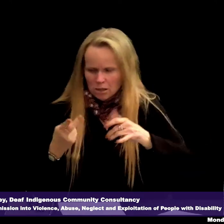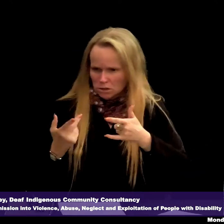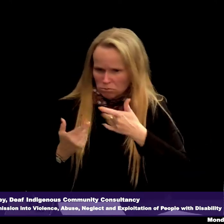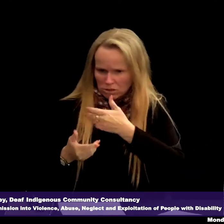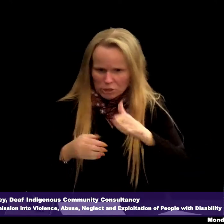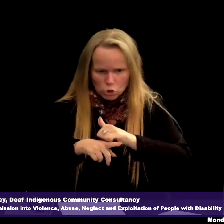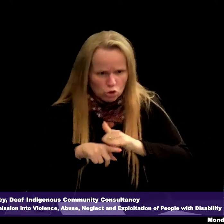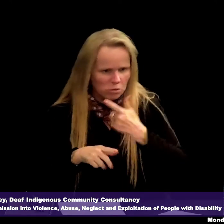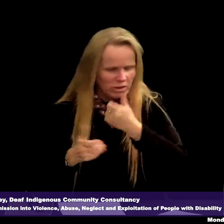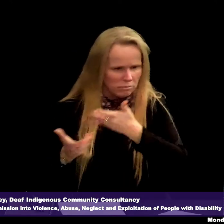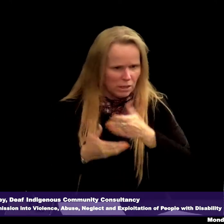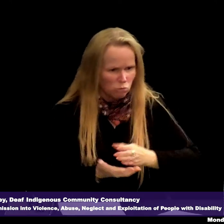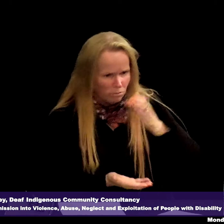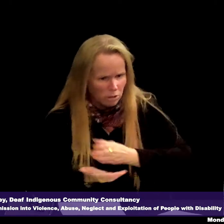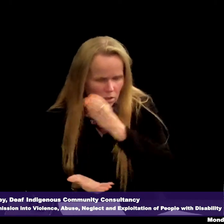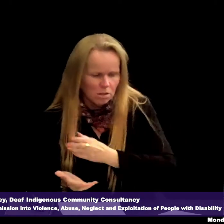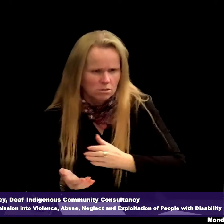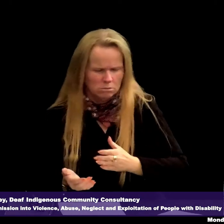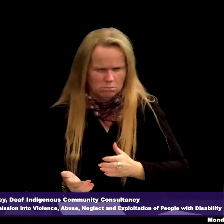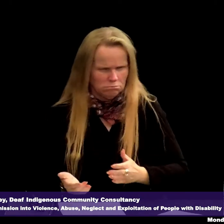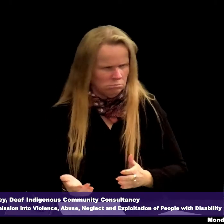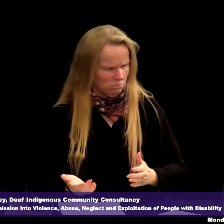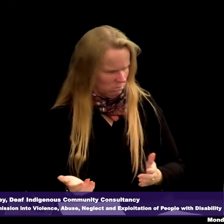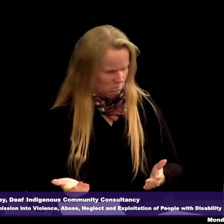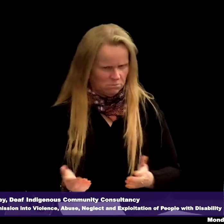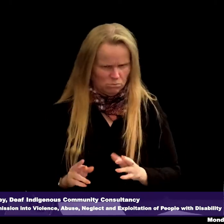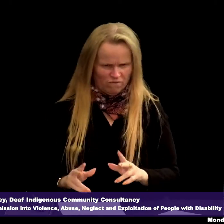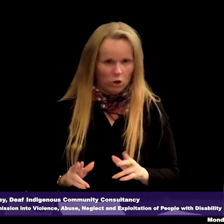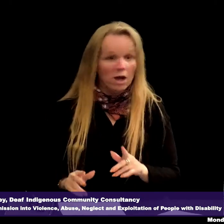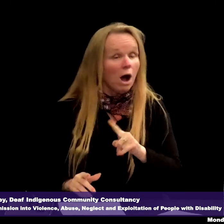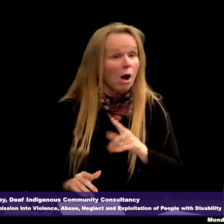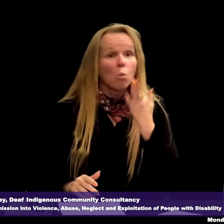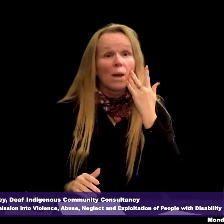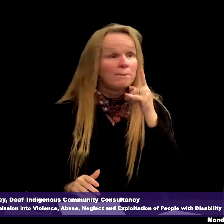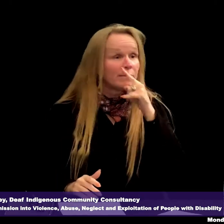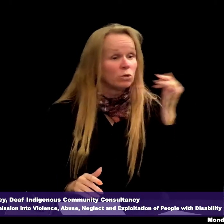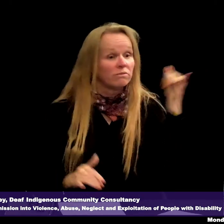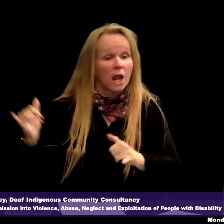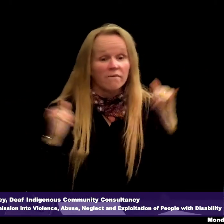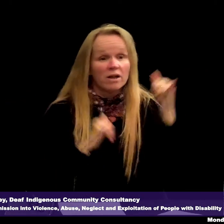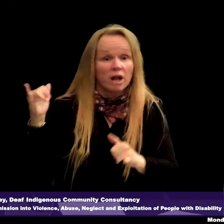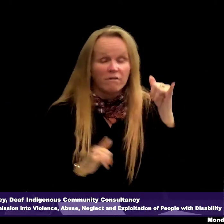What are you going give me? Have I got some new shoes or a new water bottle or a cap or whatever." And I'm constantly stunned.